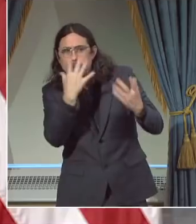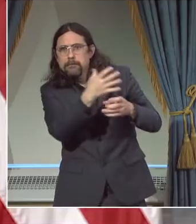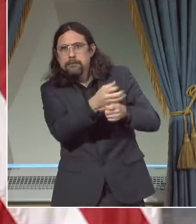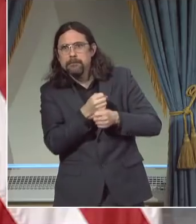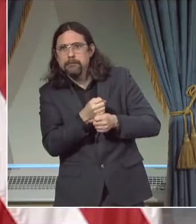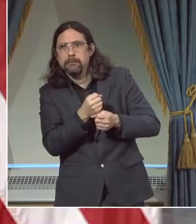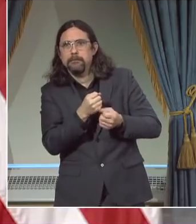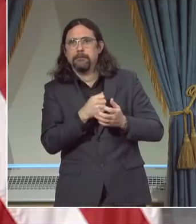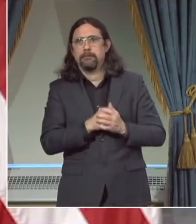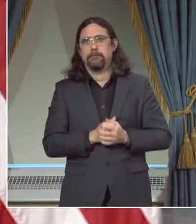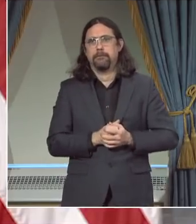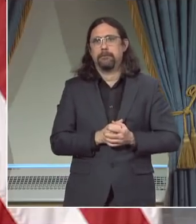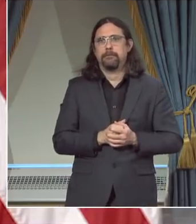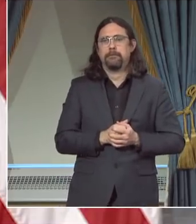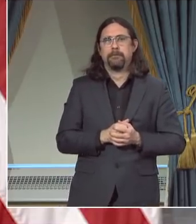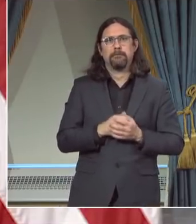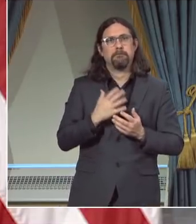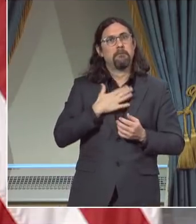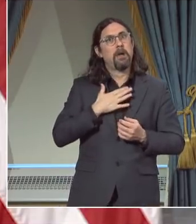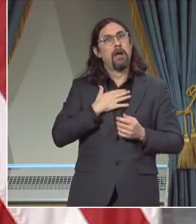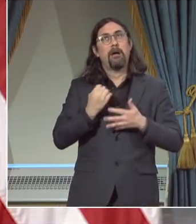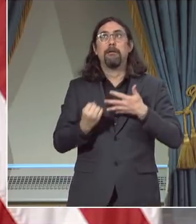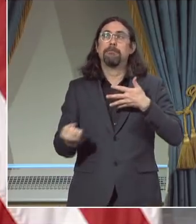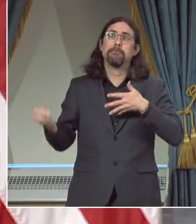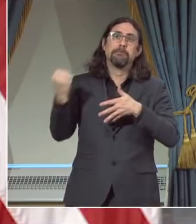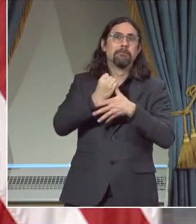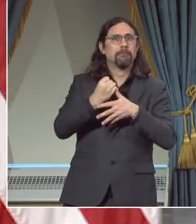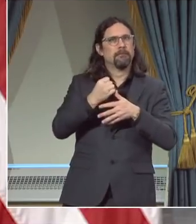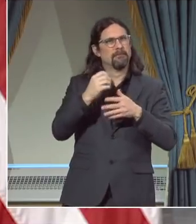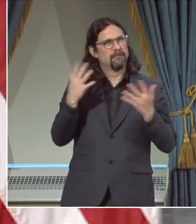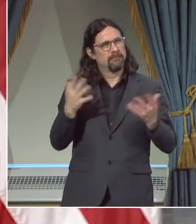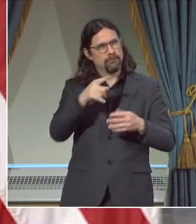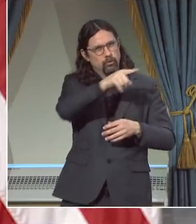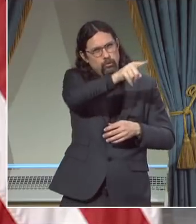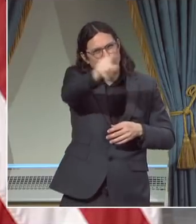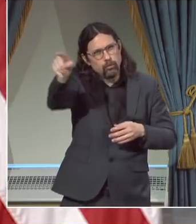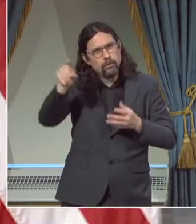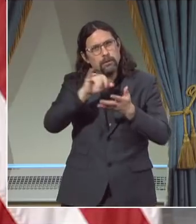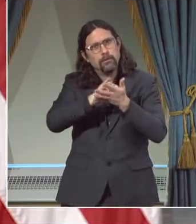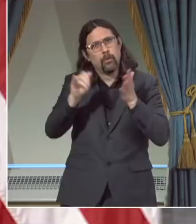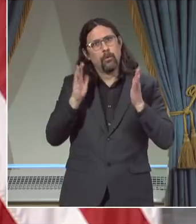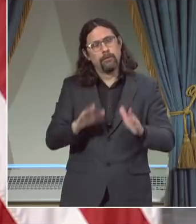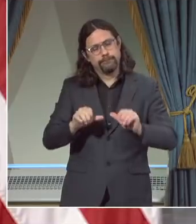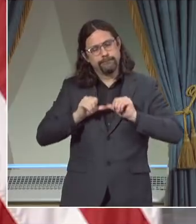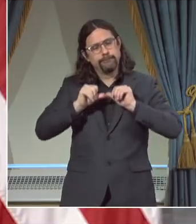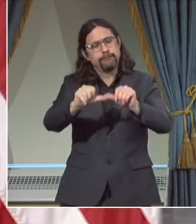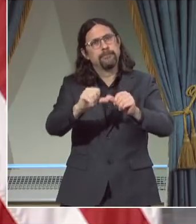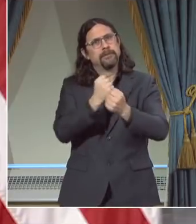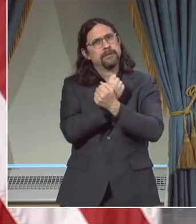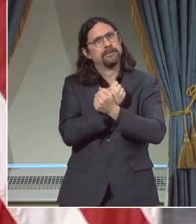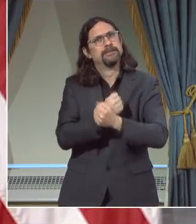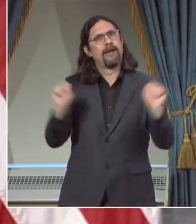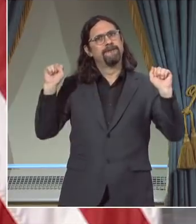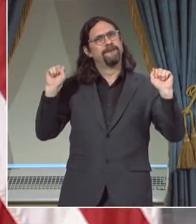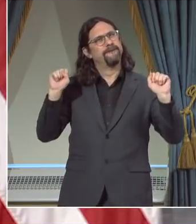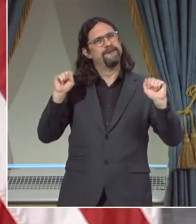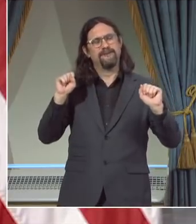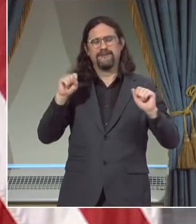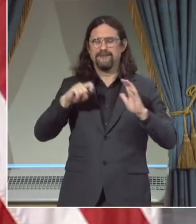WILL YIELD WHAT NEW YORKERS NEED SO WE CAN BE